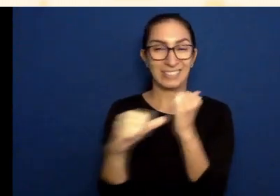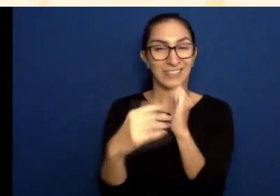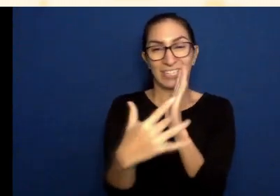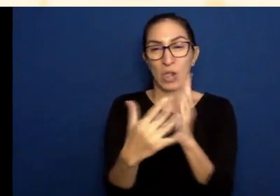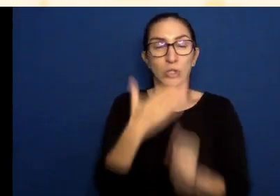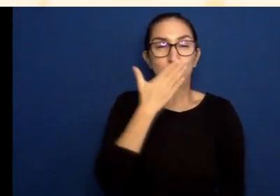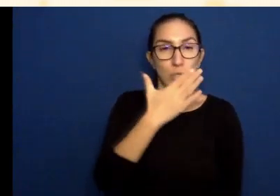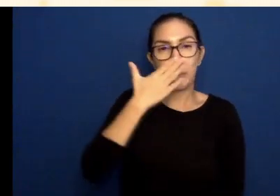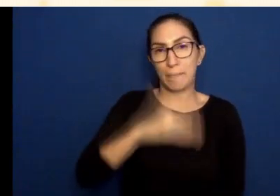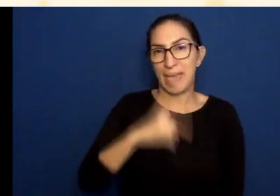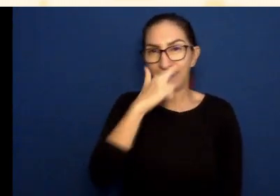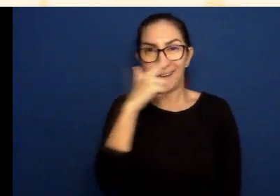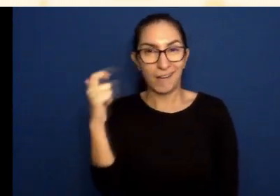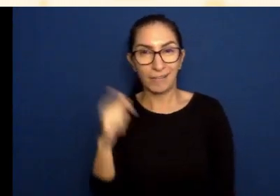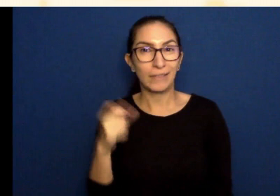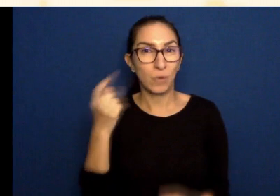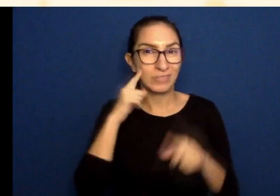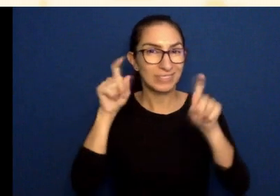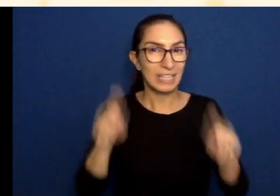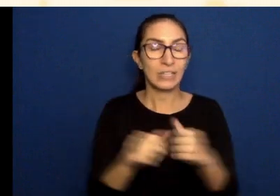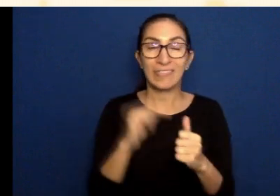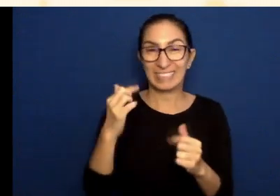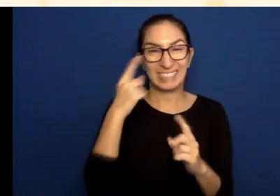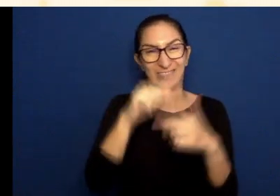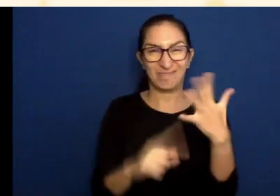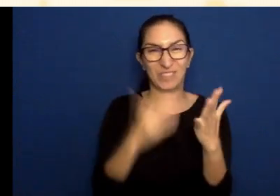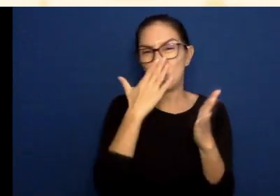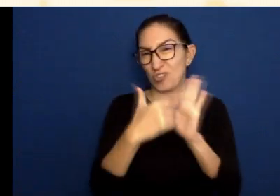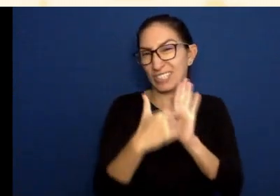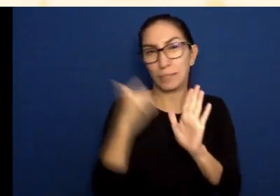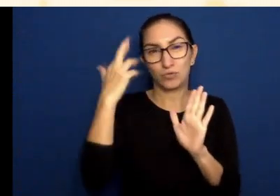2014 to 2016 called Mobile Accessibility: the Good, the Bad,